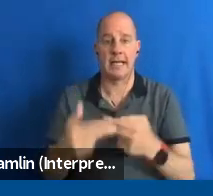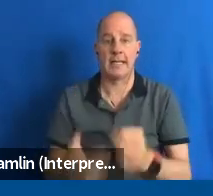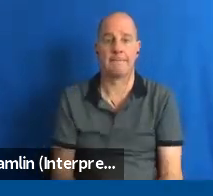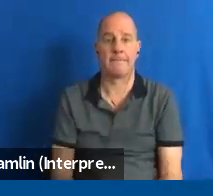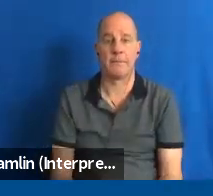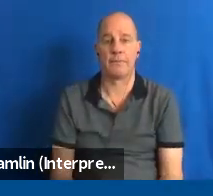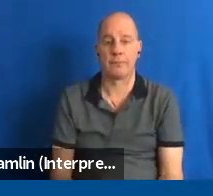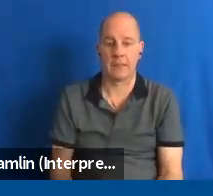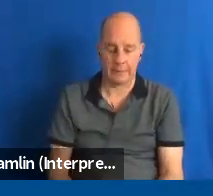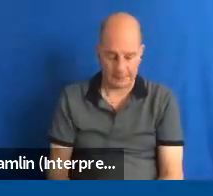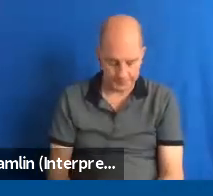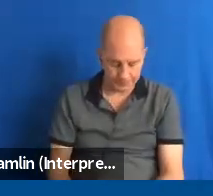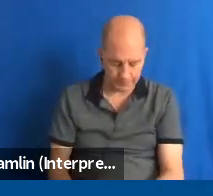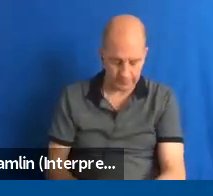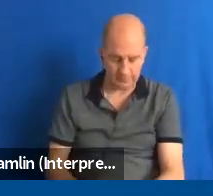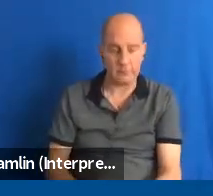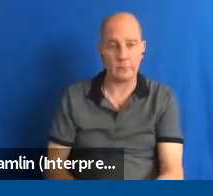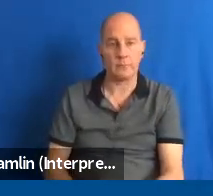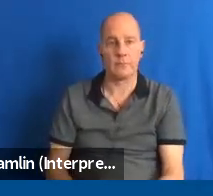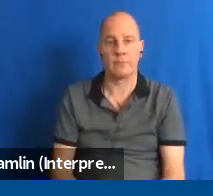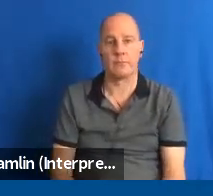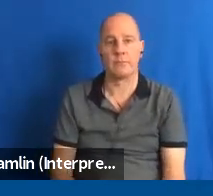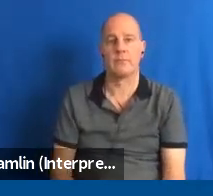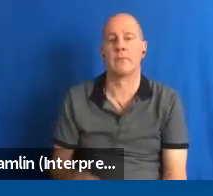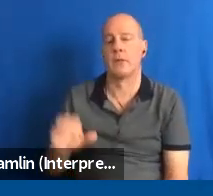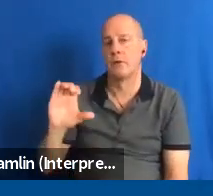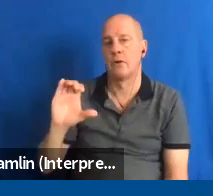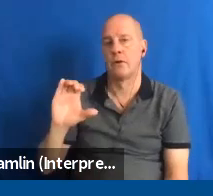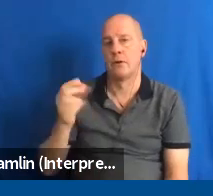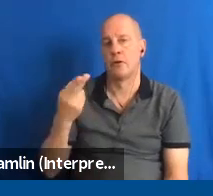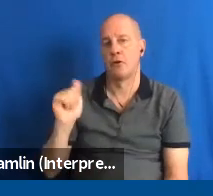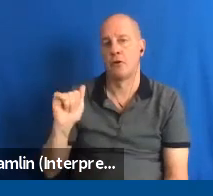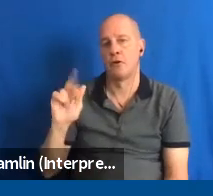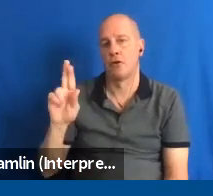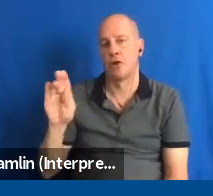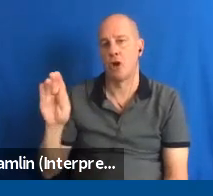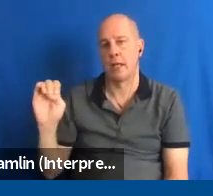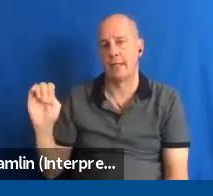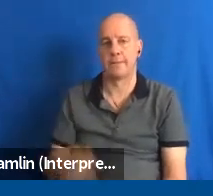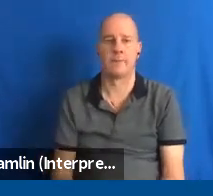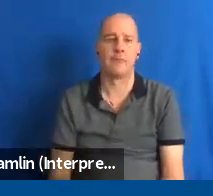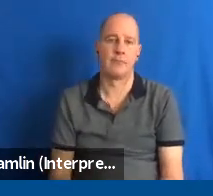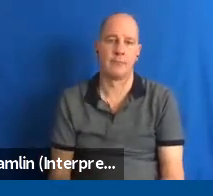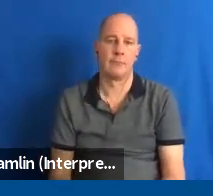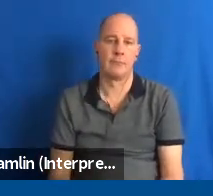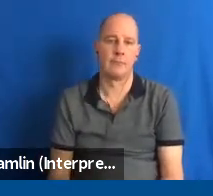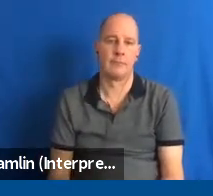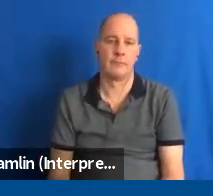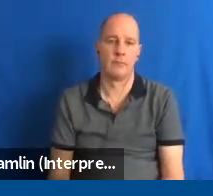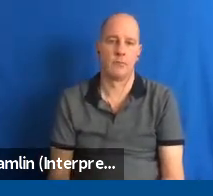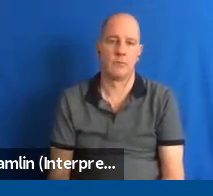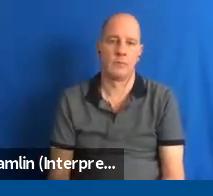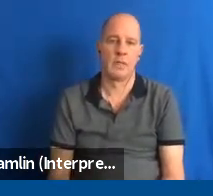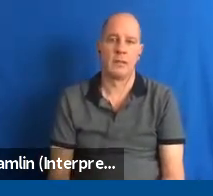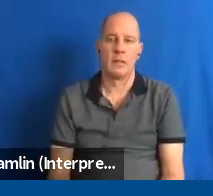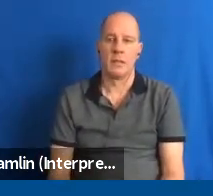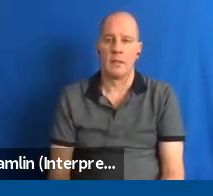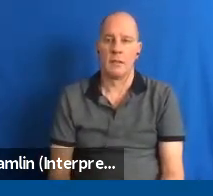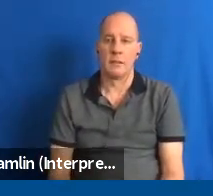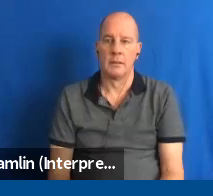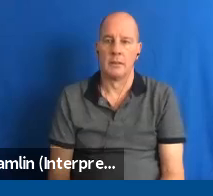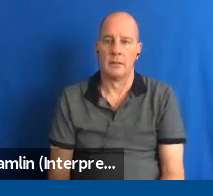And I'll turn it over back to Charlotte. Thank you.